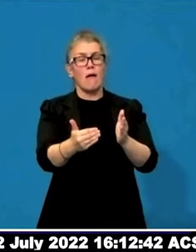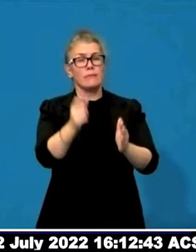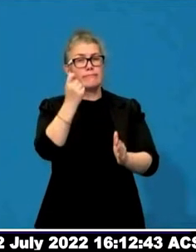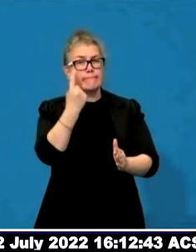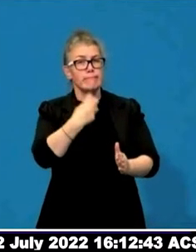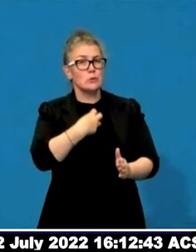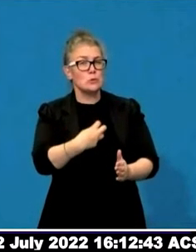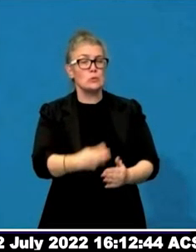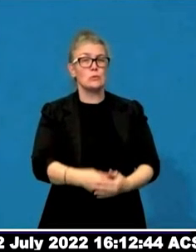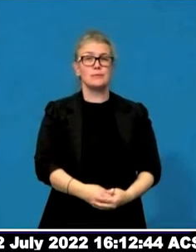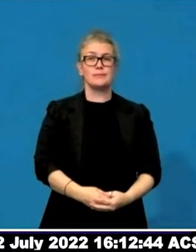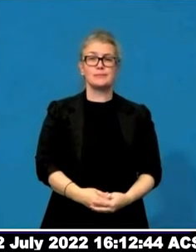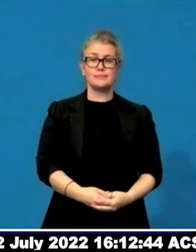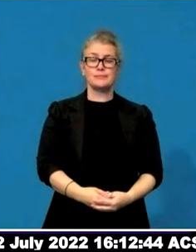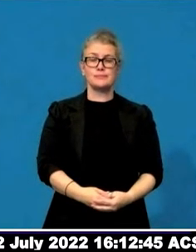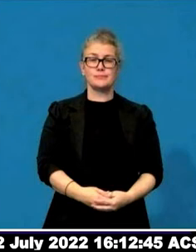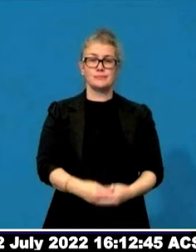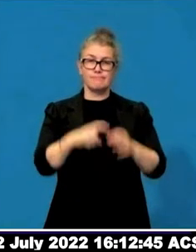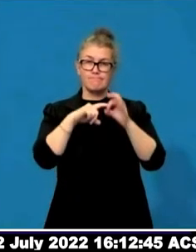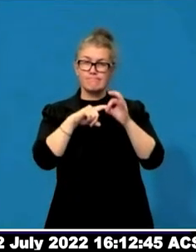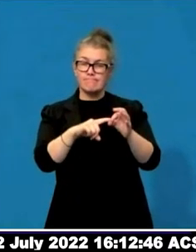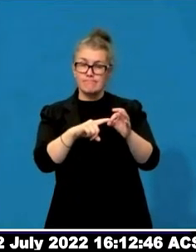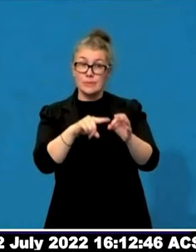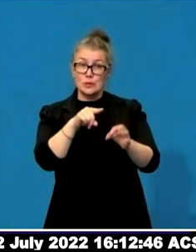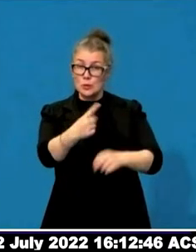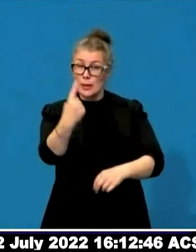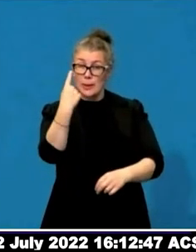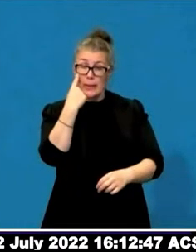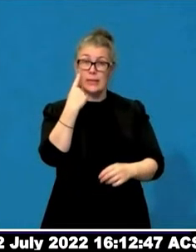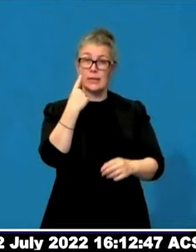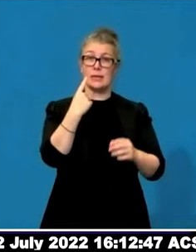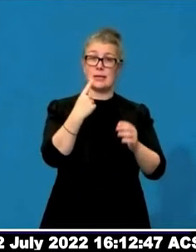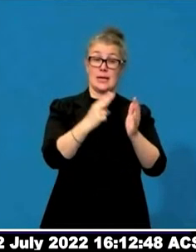And do you think that the NDIS understands Ailan people?